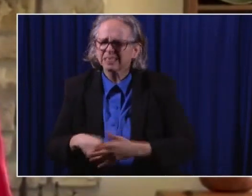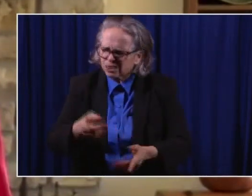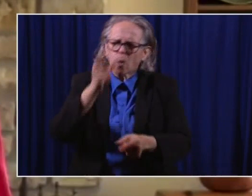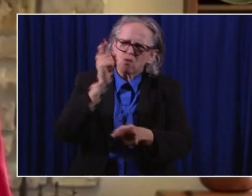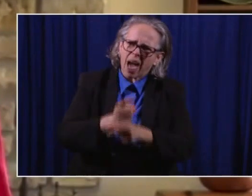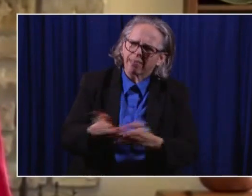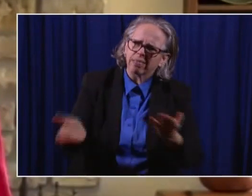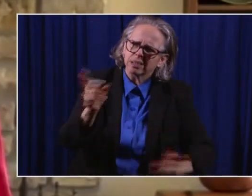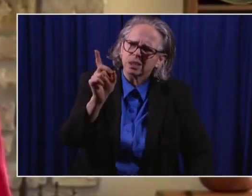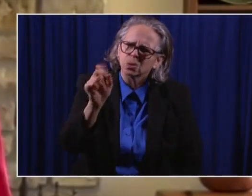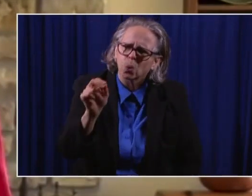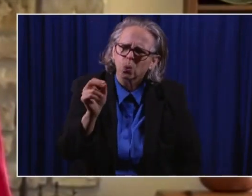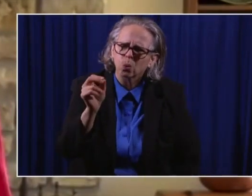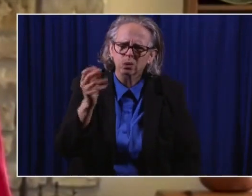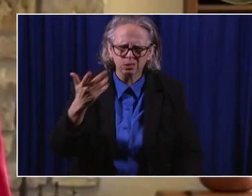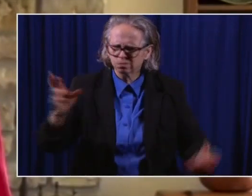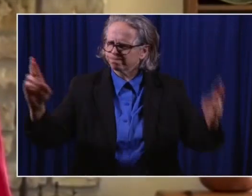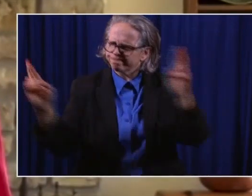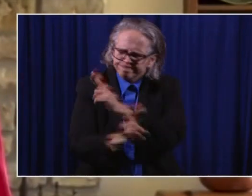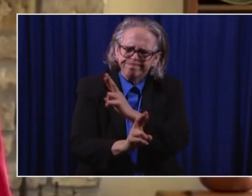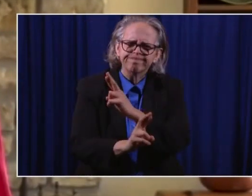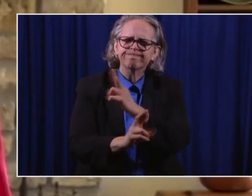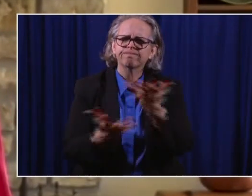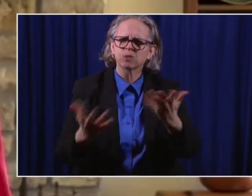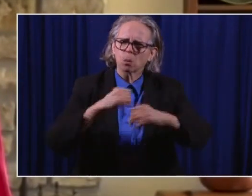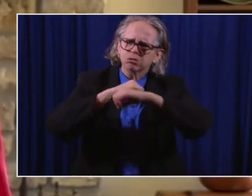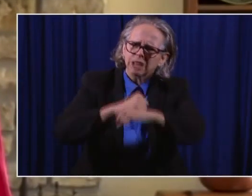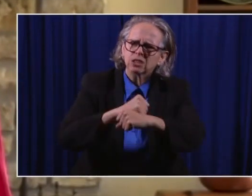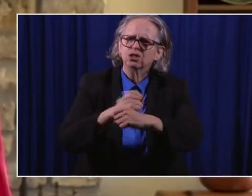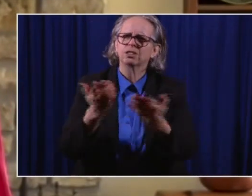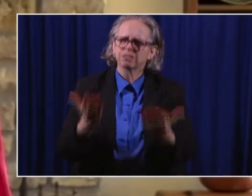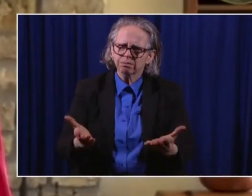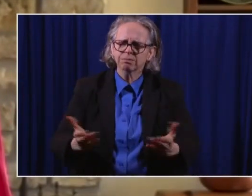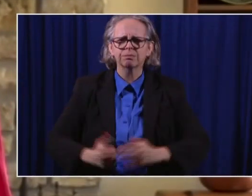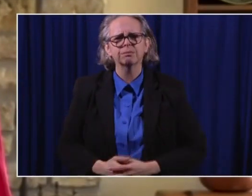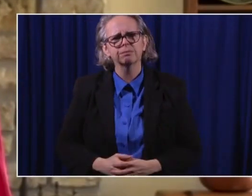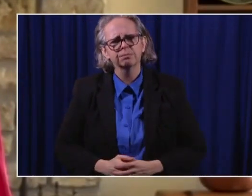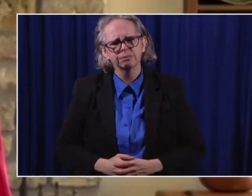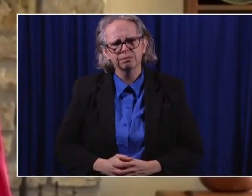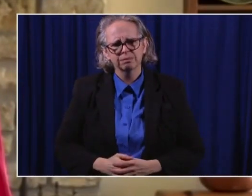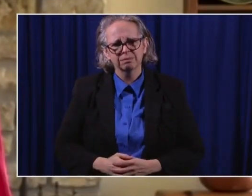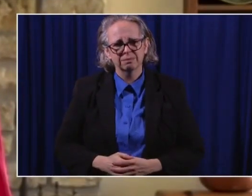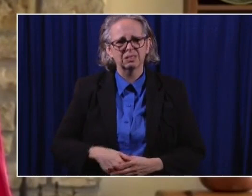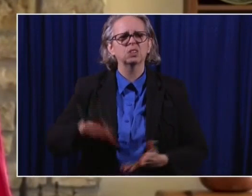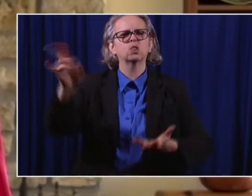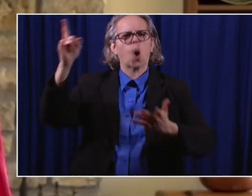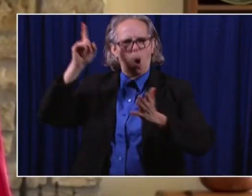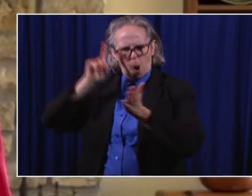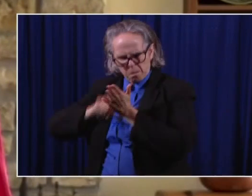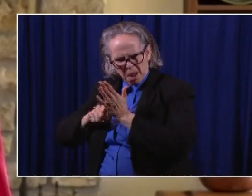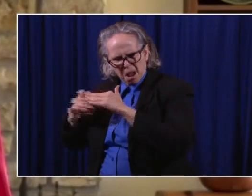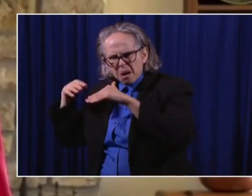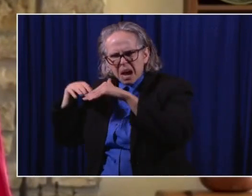EVERY COUNTY NOW BEING HOT, EVERY COUNTY HAVING SIGNIFICANT SPREAD.